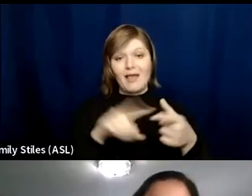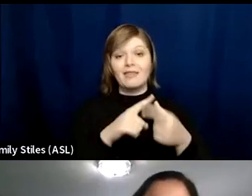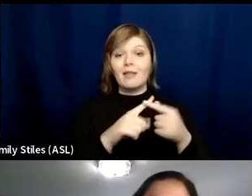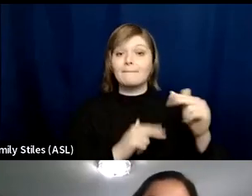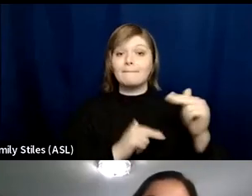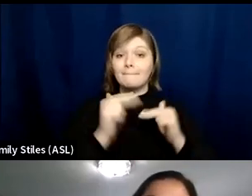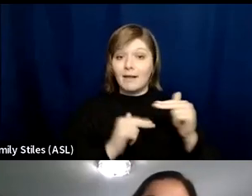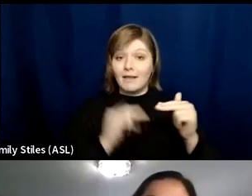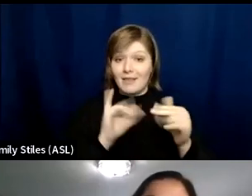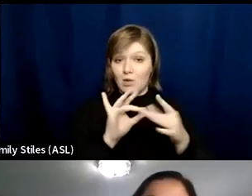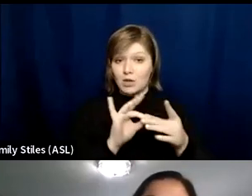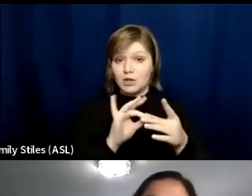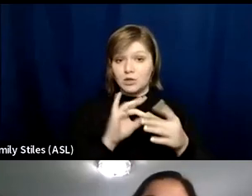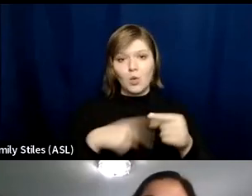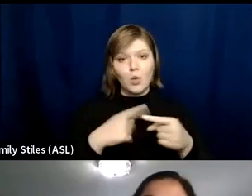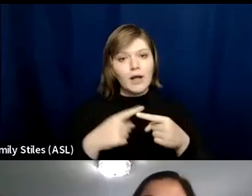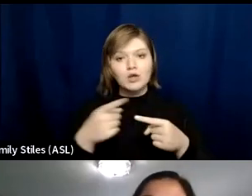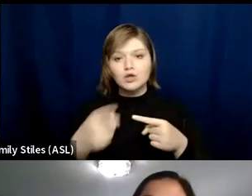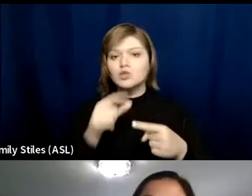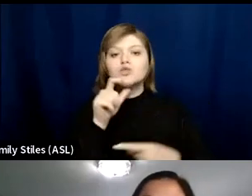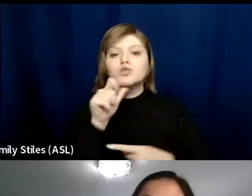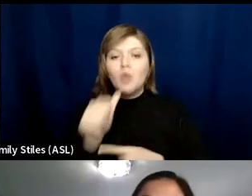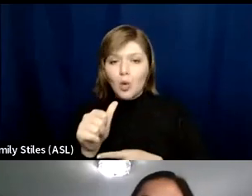It's not exactly helpful for the question at hand, but thinking